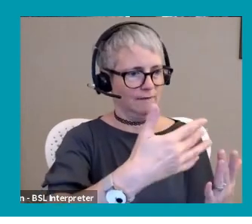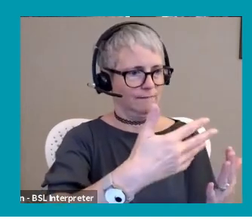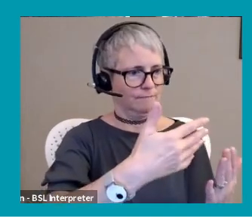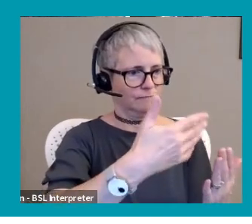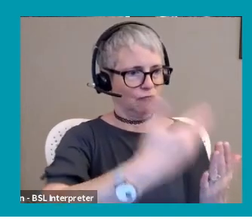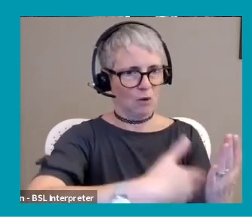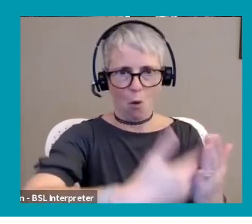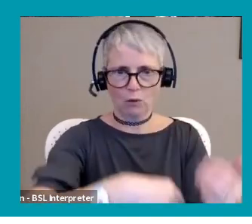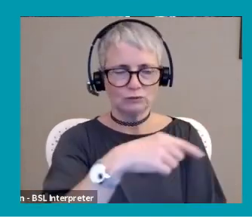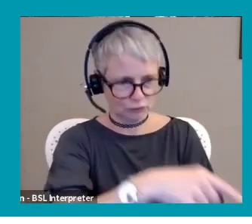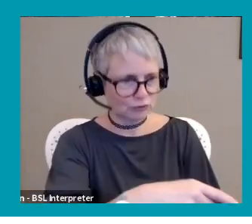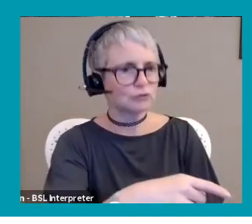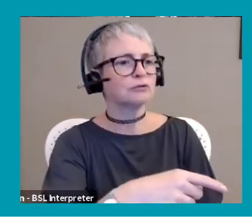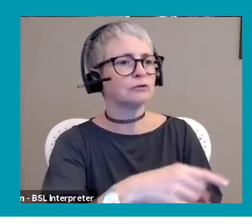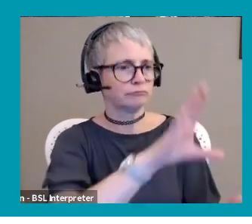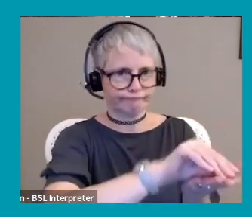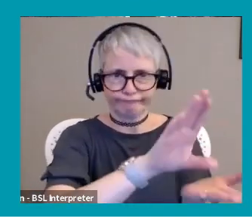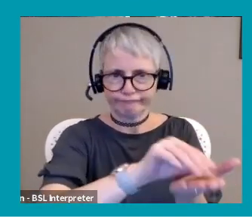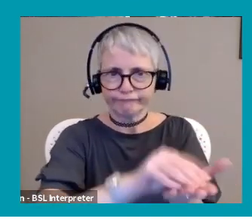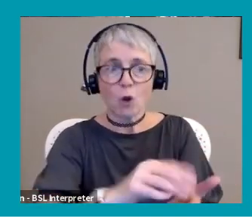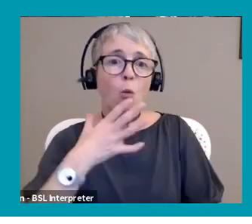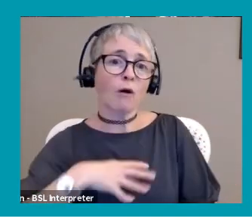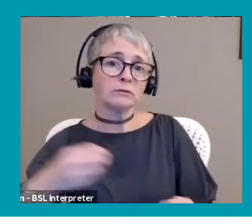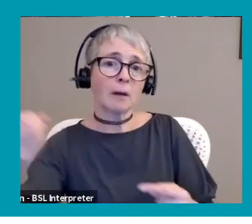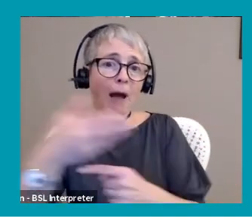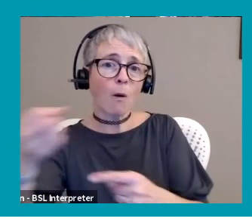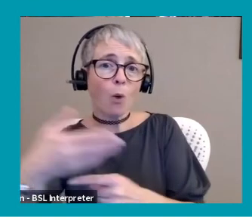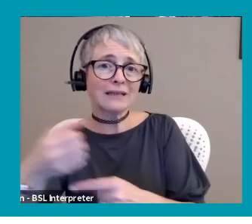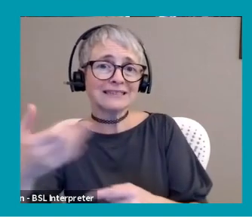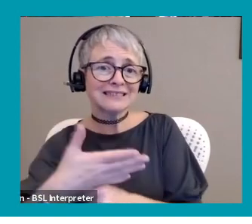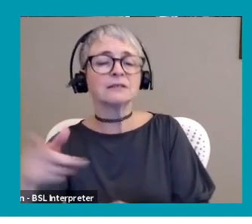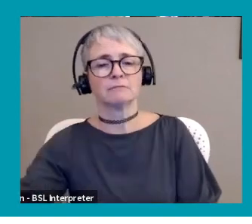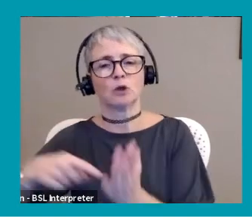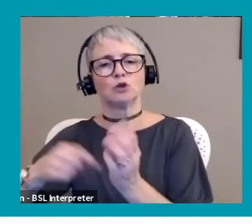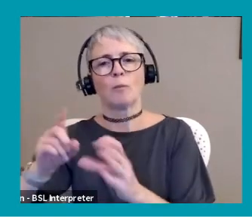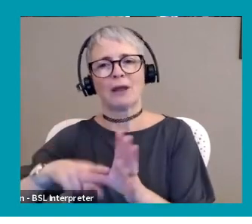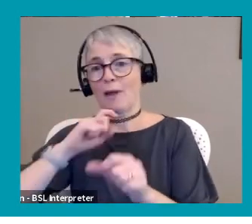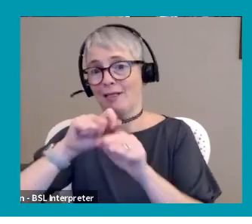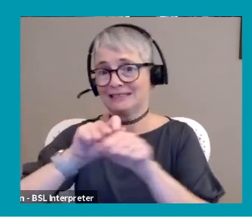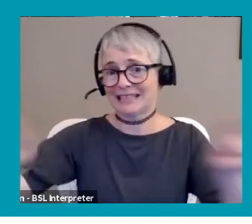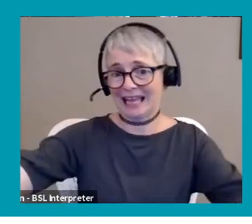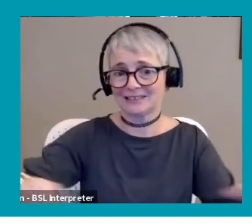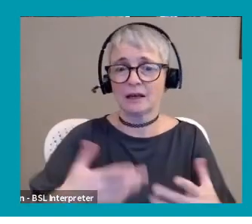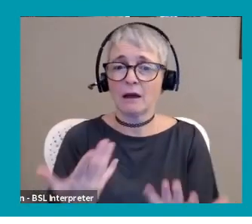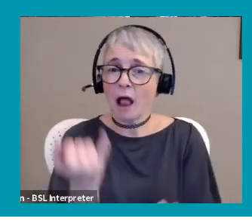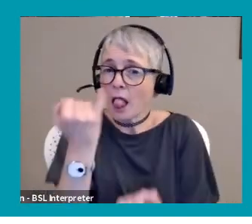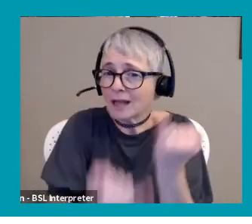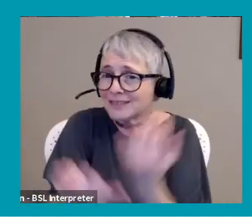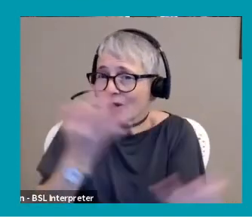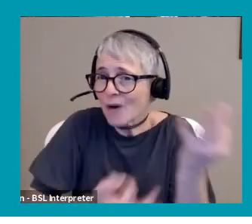We're happy to send them. If you want the PowerPoint for today, I know that Toby is going to send them out. Do we have any questions. Or have we answered everyone's questions,